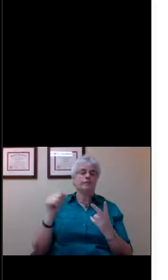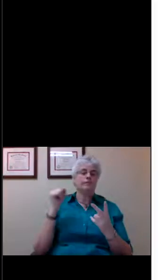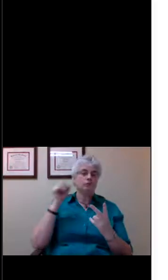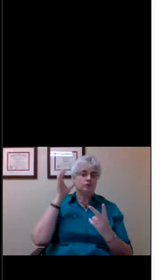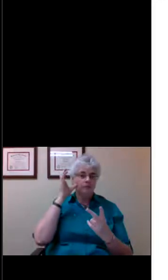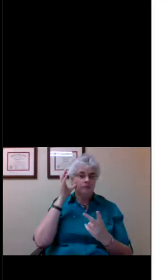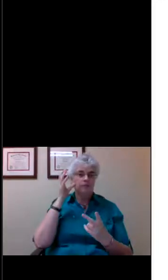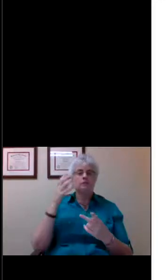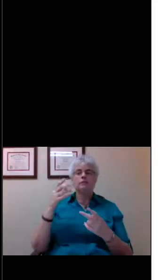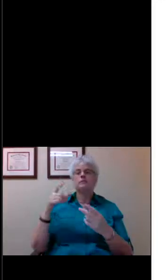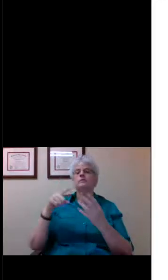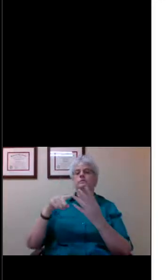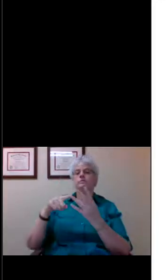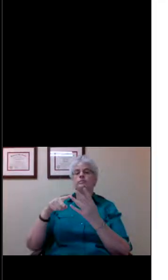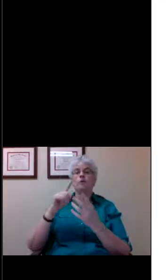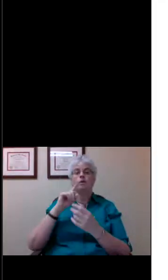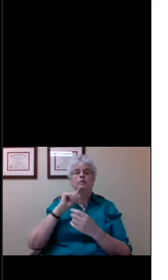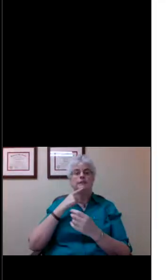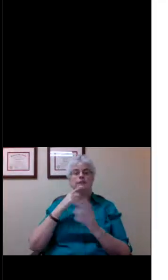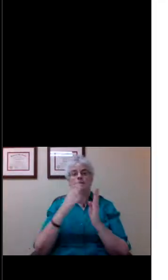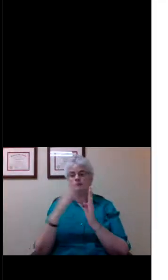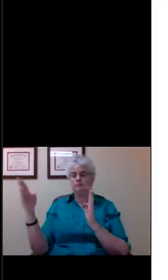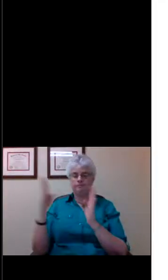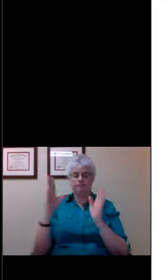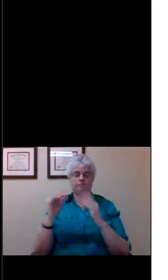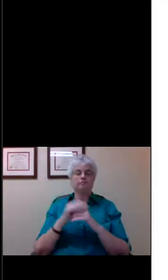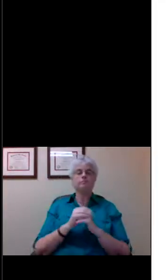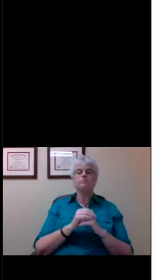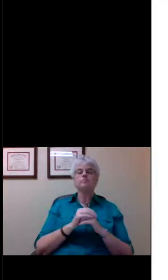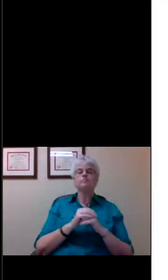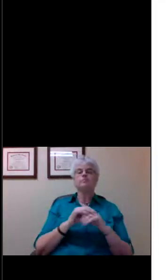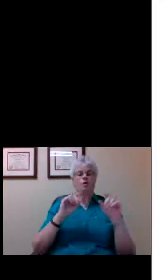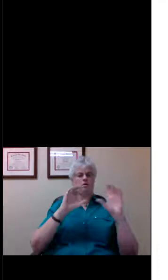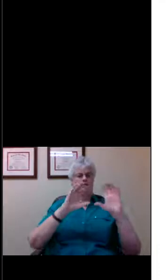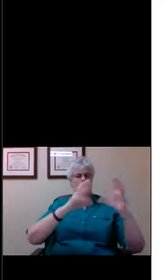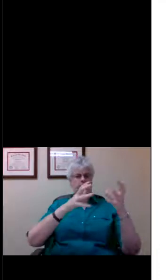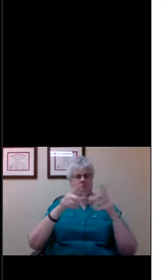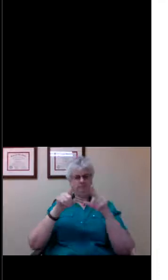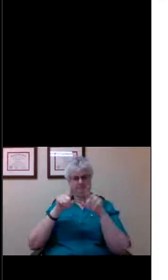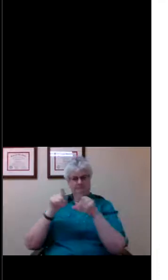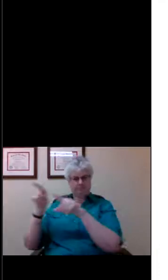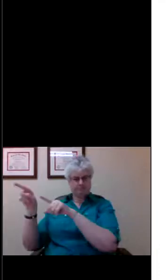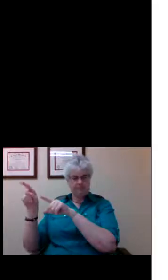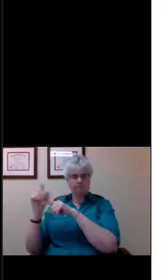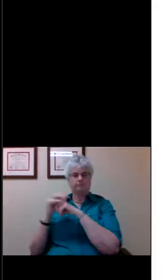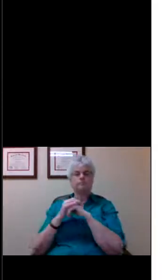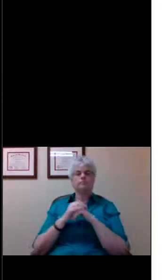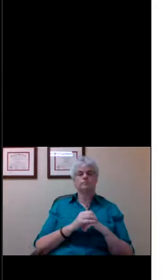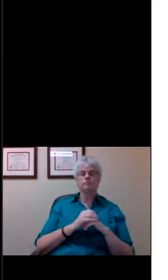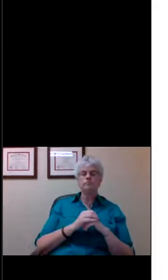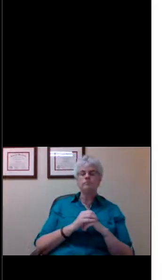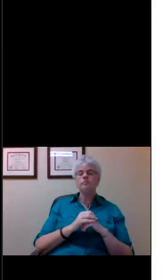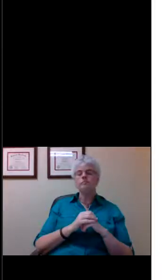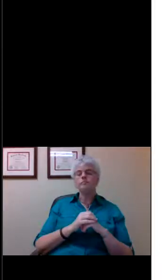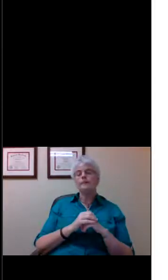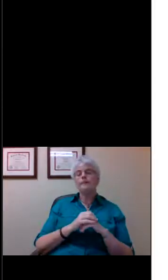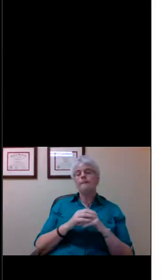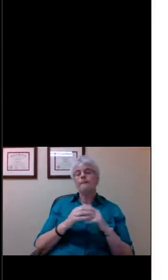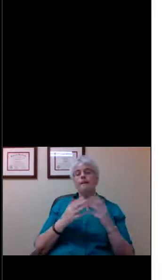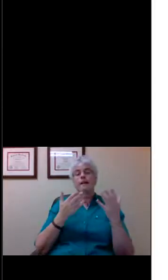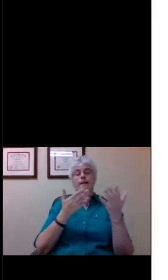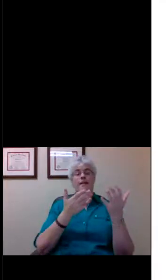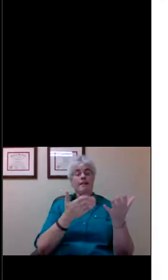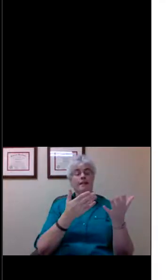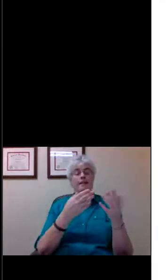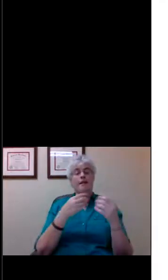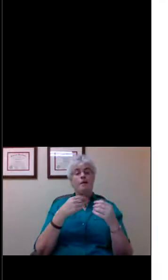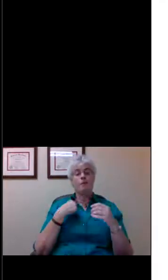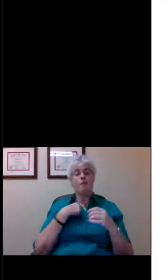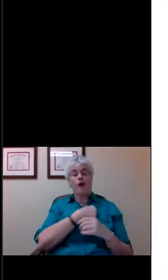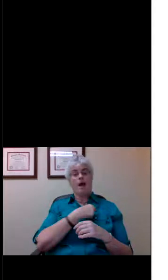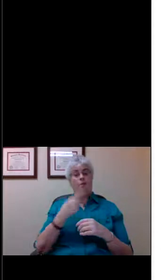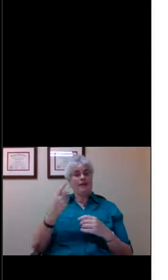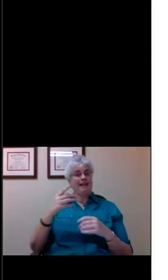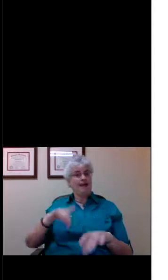categories, you know refusing to listen. And they had different levels of severity. So